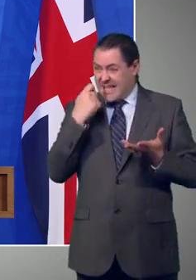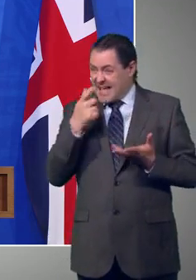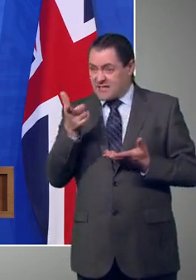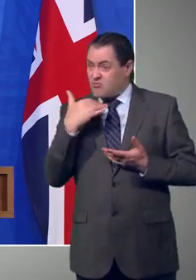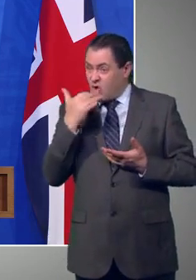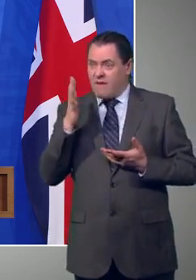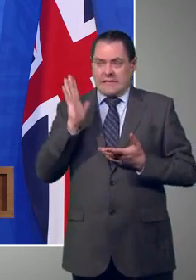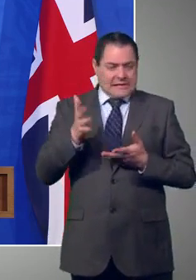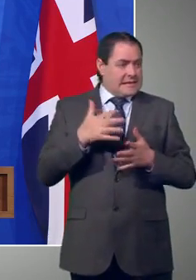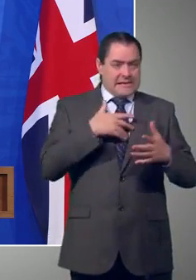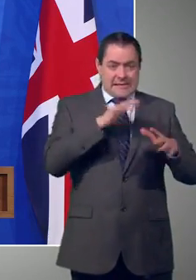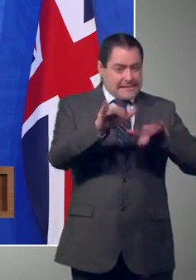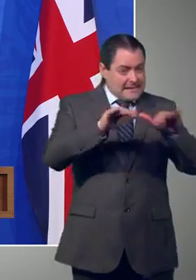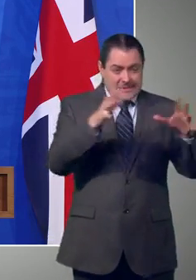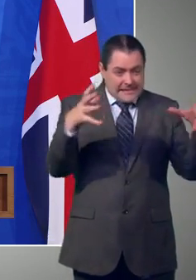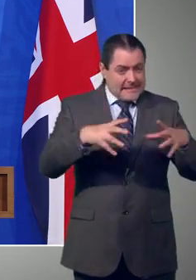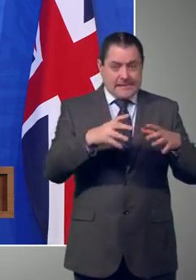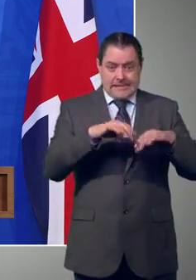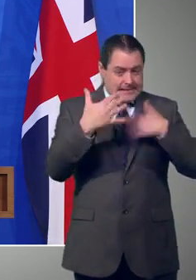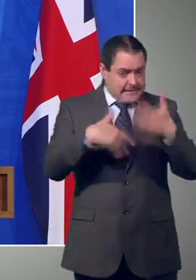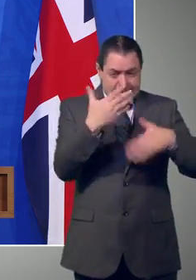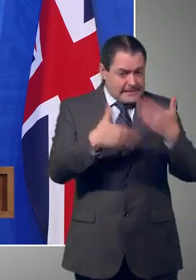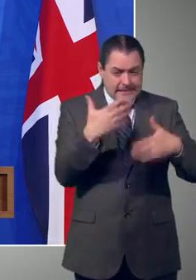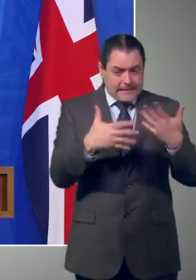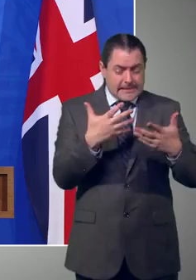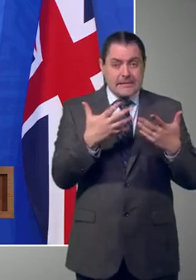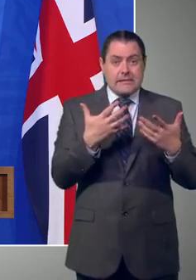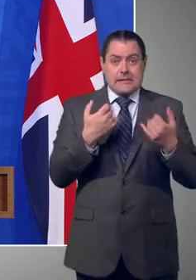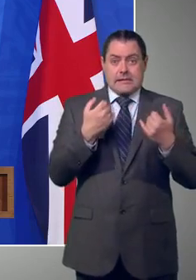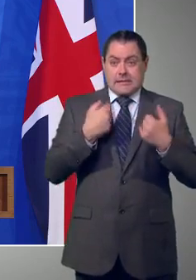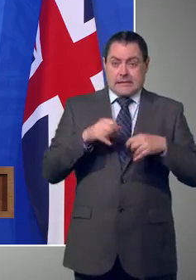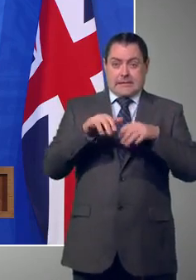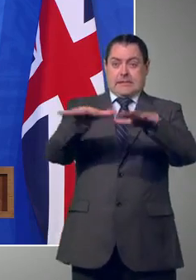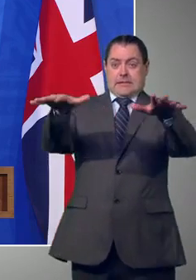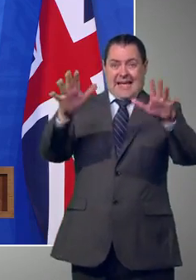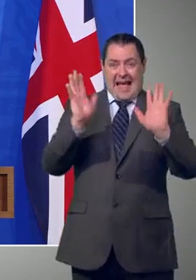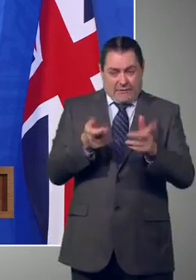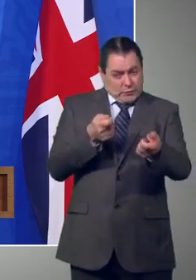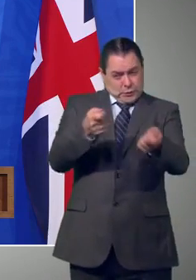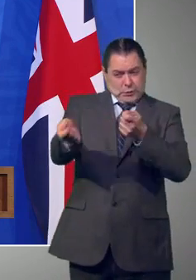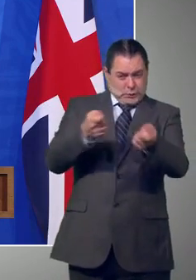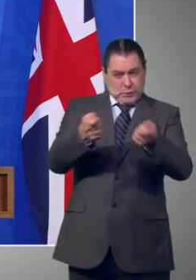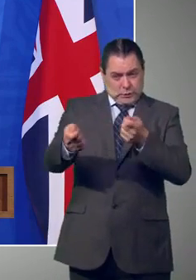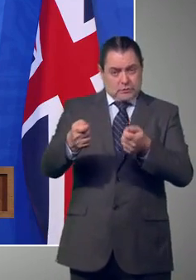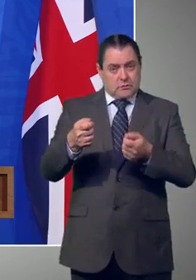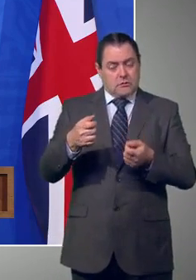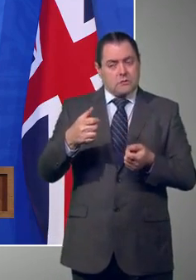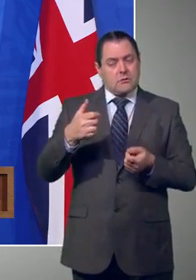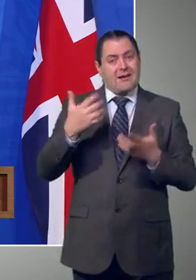fight a pandemic and thankfully now over the last few months,